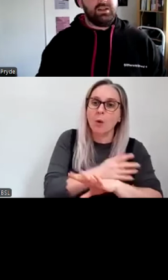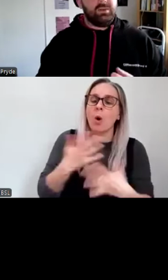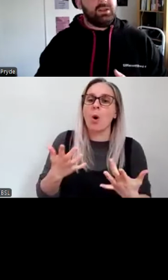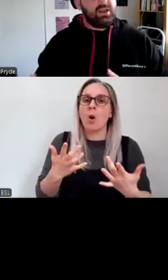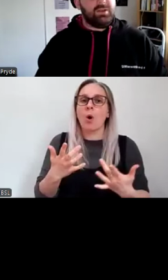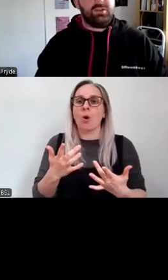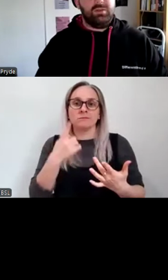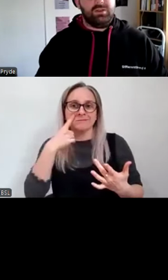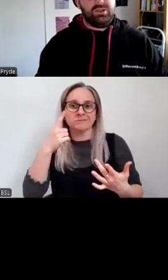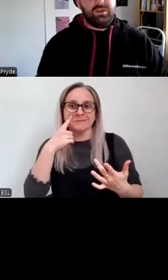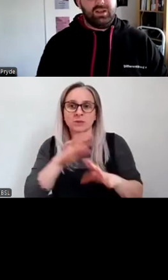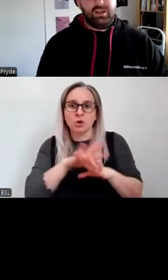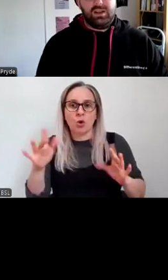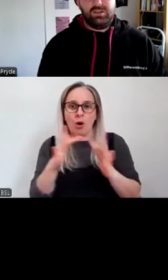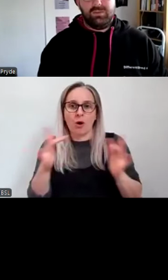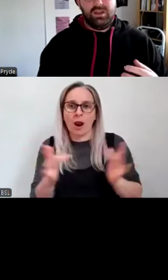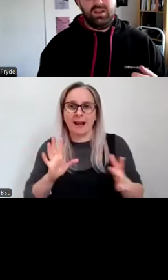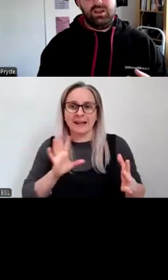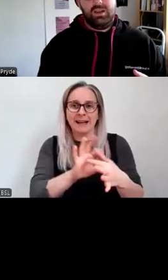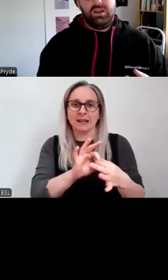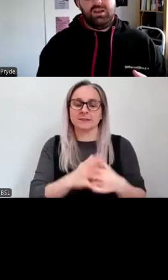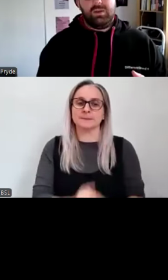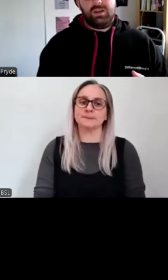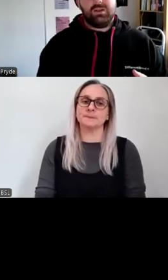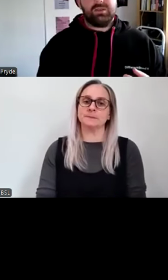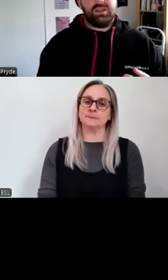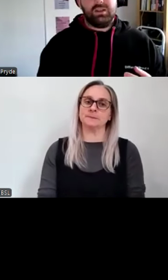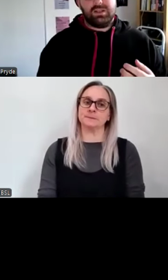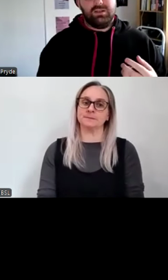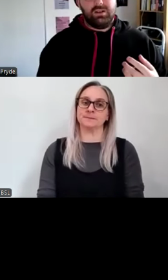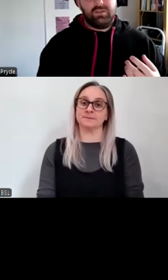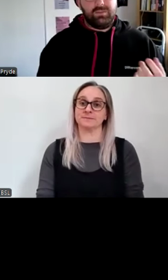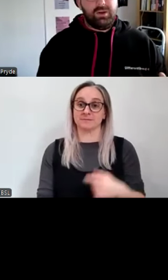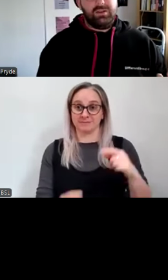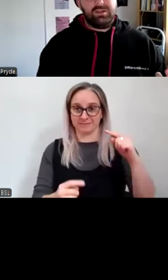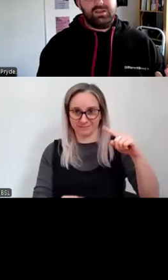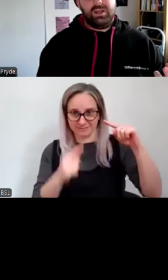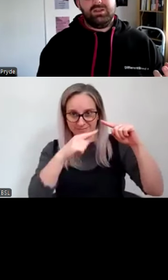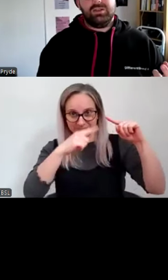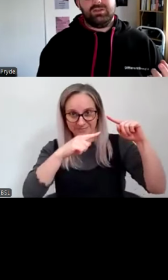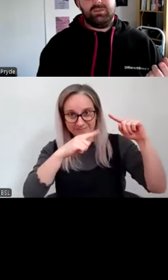instead of loading the image when there's no internet connection. We can also see that there's a lot of empty buttons on the page.